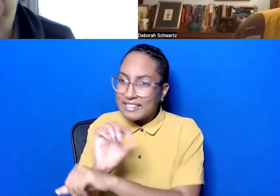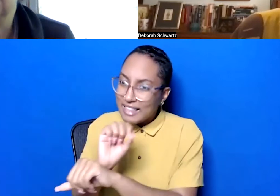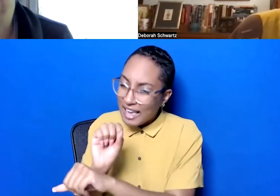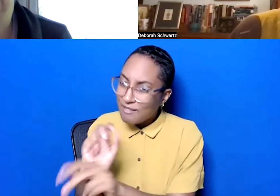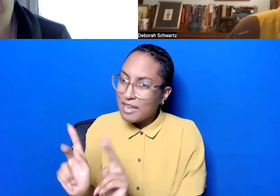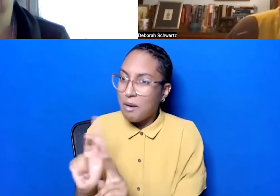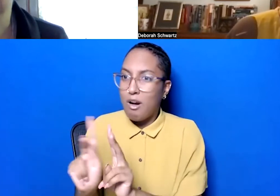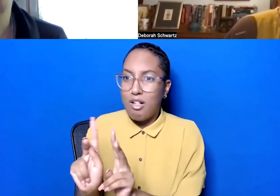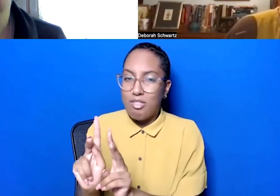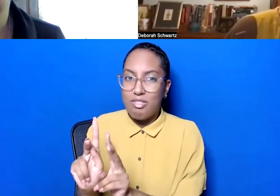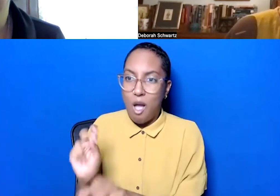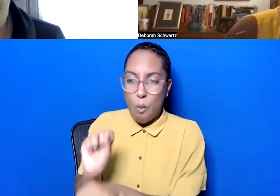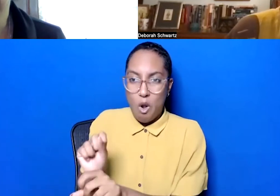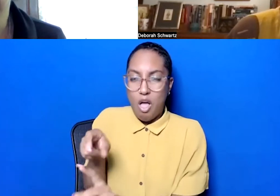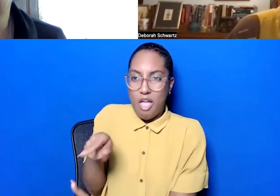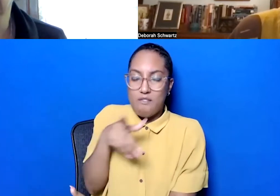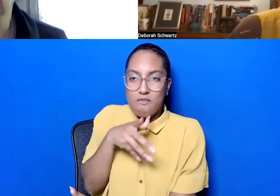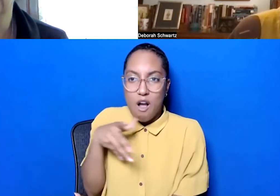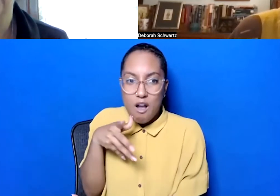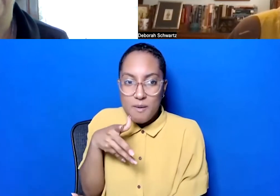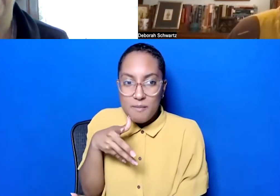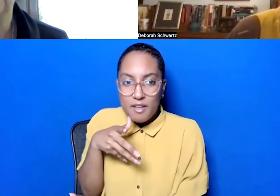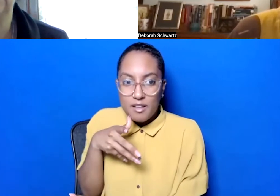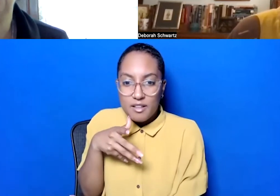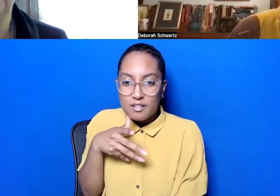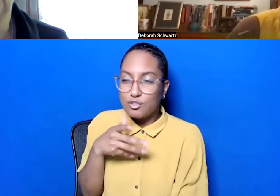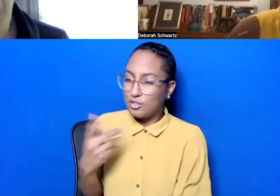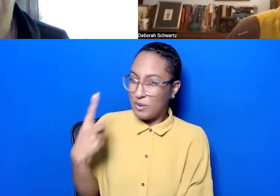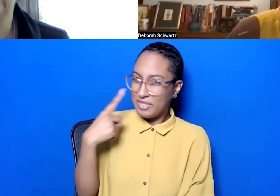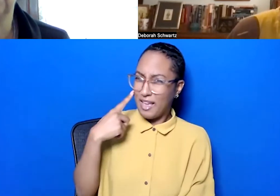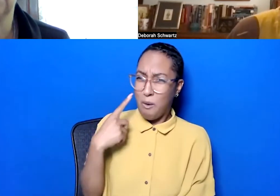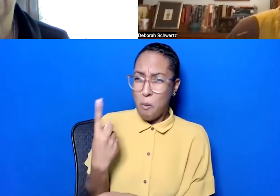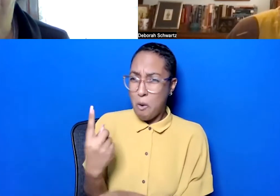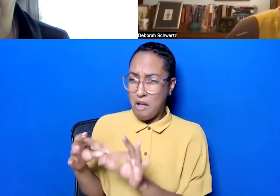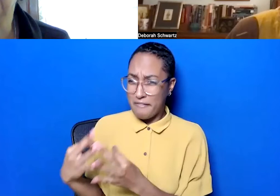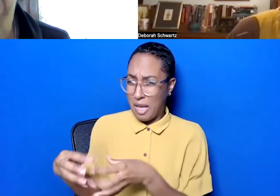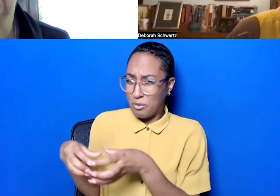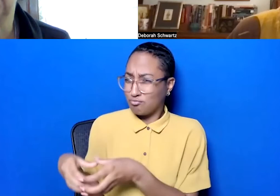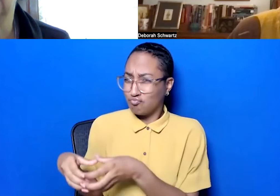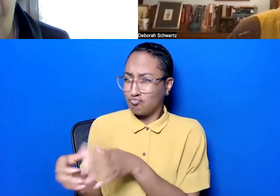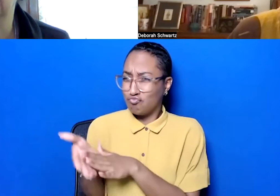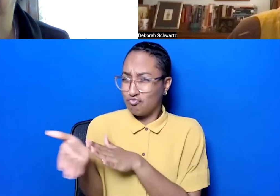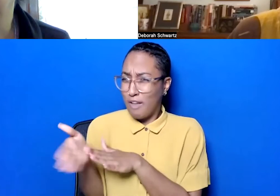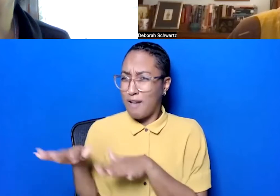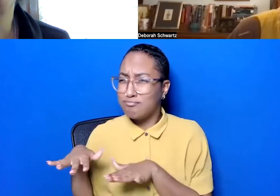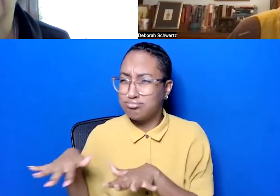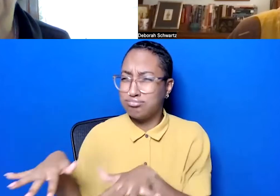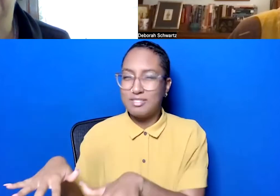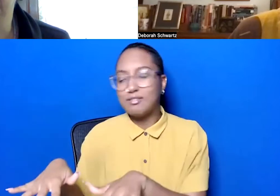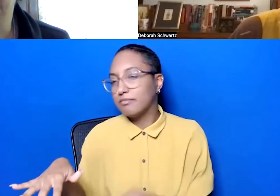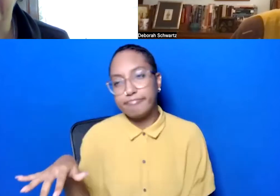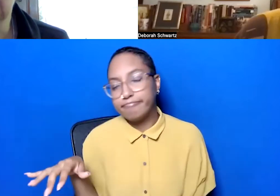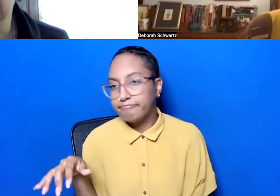just doesn't make sense, historically. And it really brings kind of vibrancy, and kind of fascinating